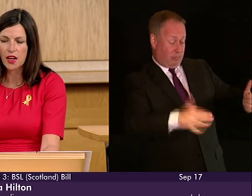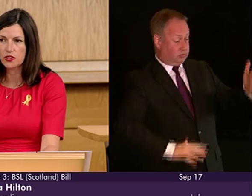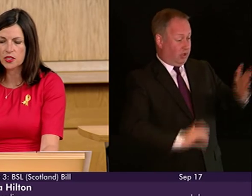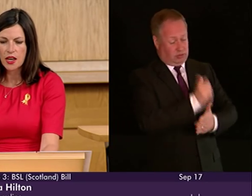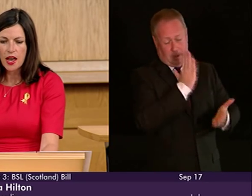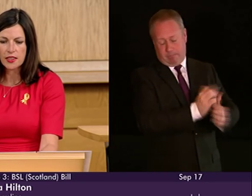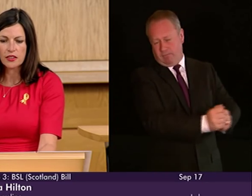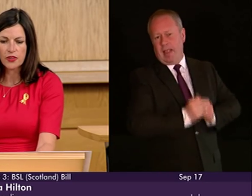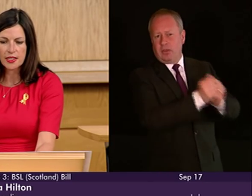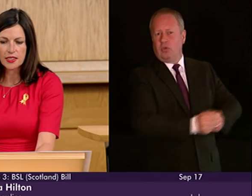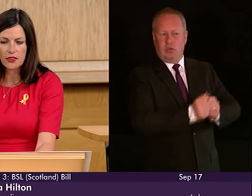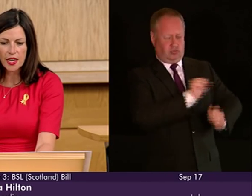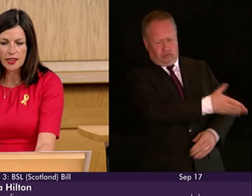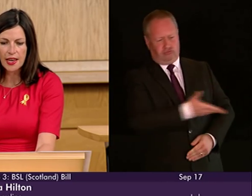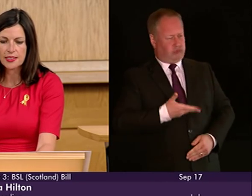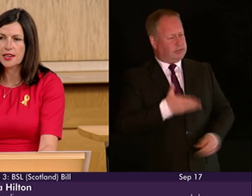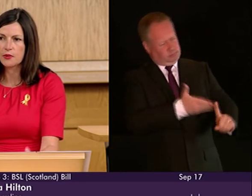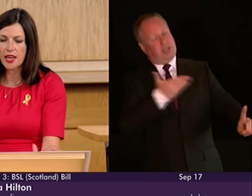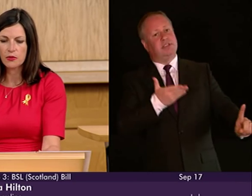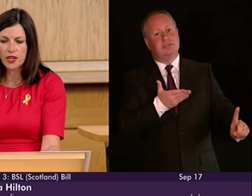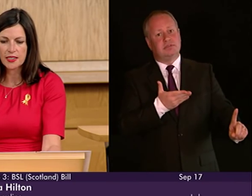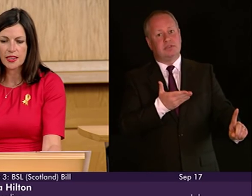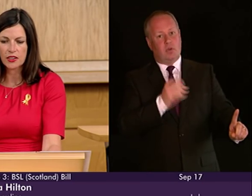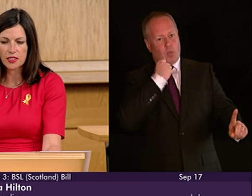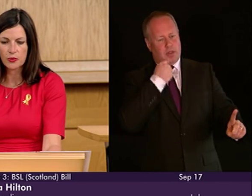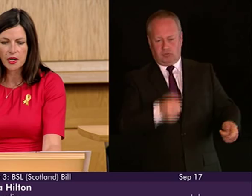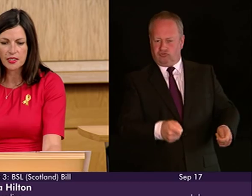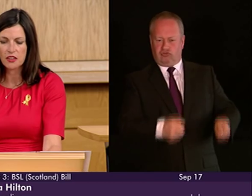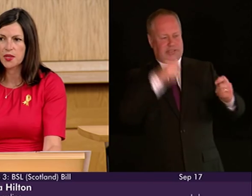are valued and that their rights are recognised. It will help to raise and increase awareness